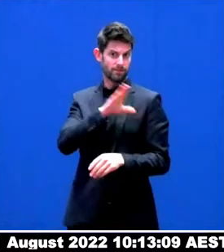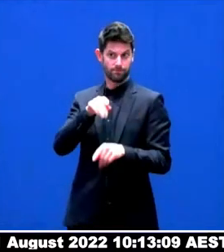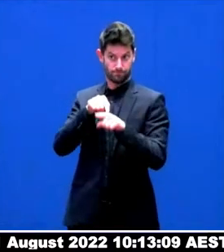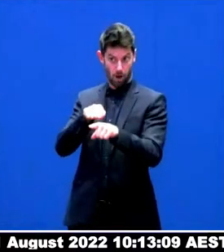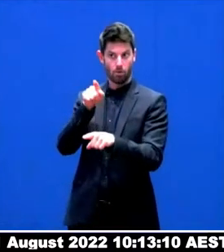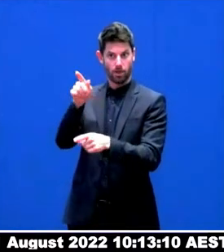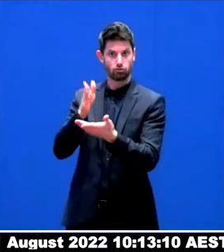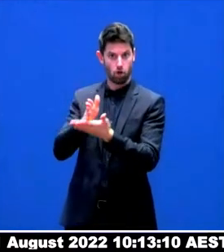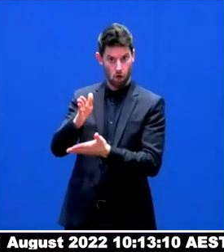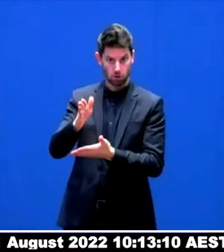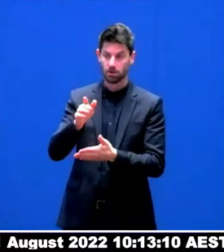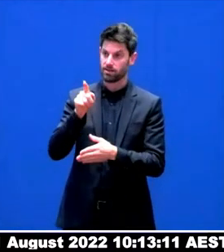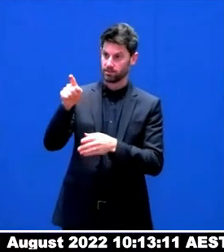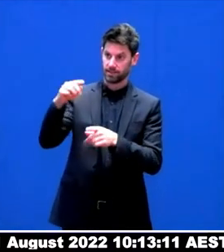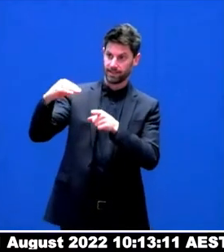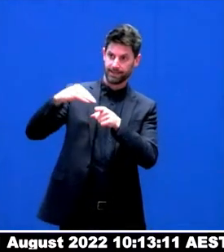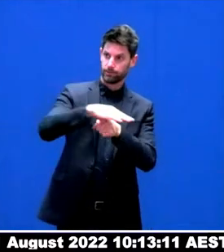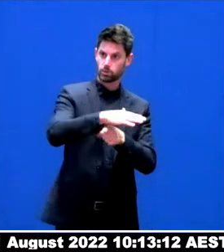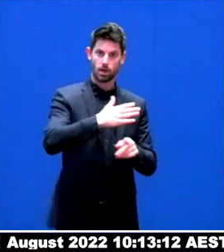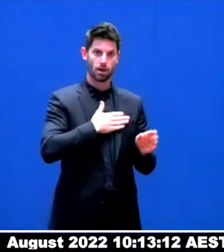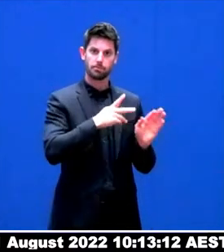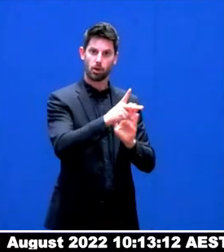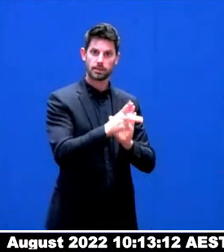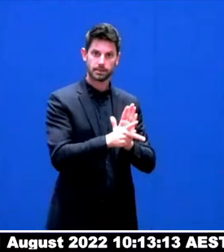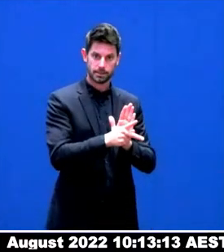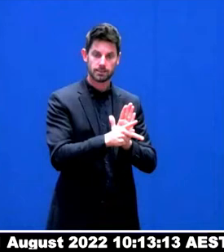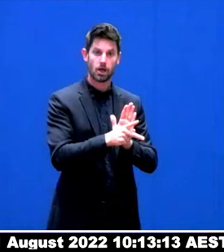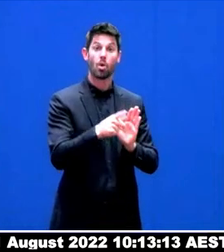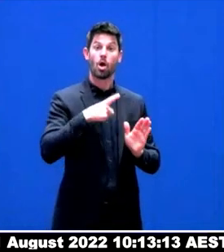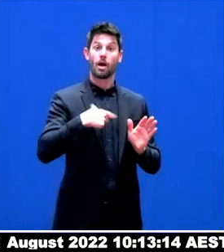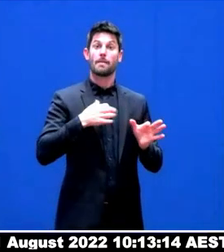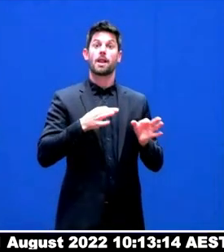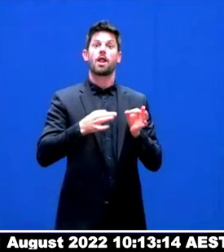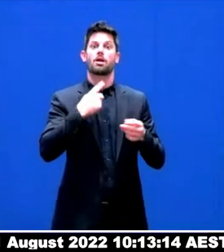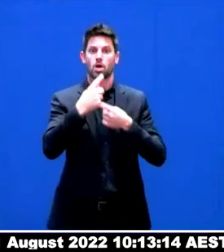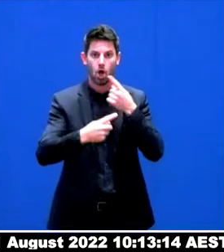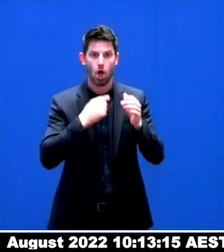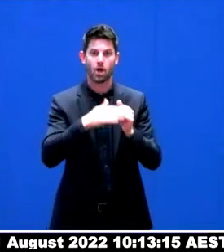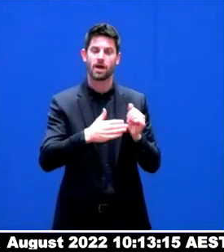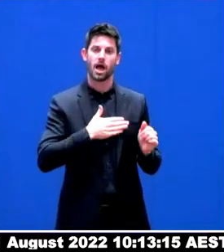every policy we have. And why I went to talk about the Australian Disability Strategy is